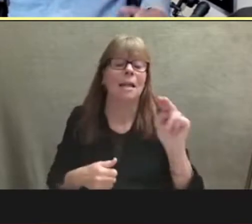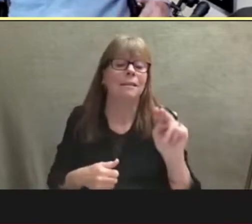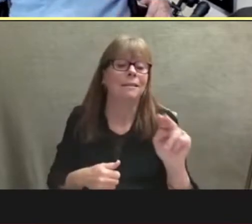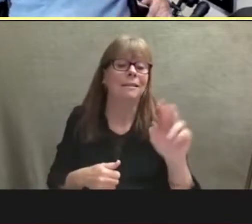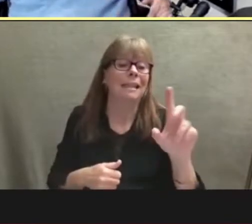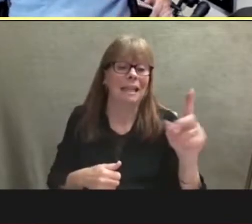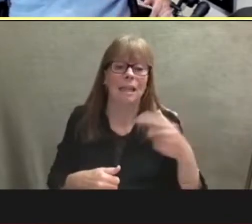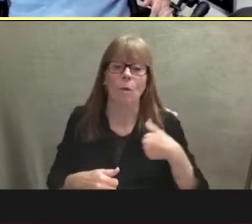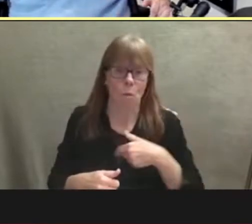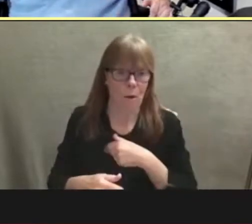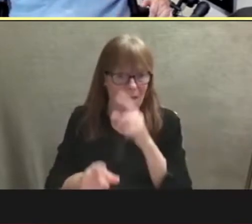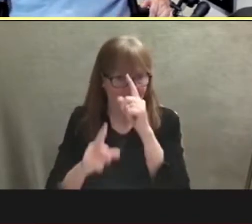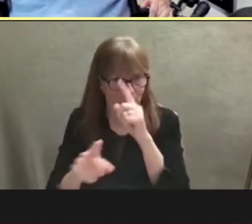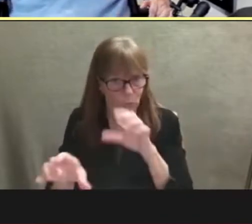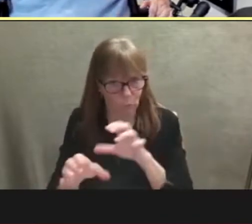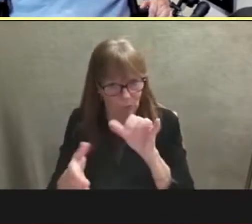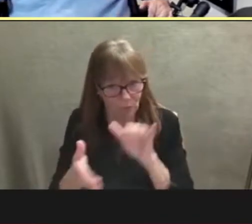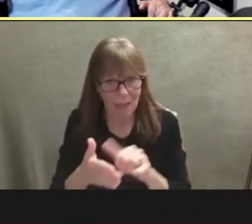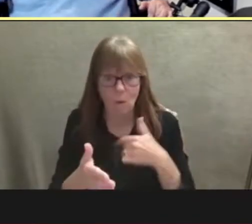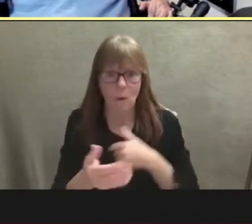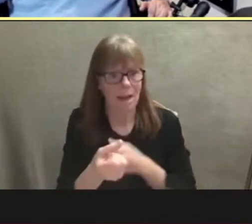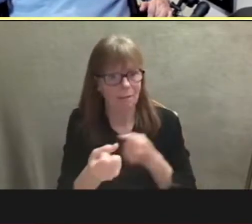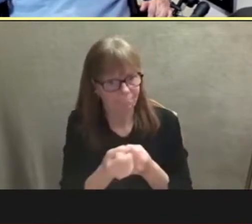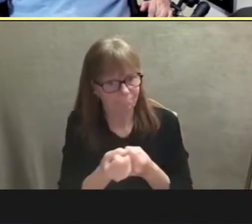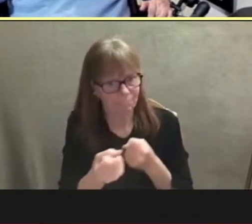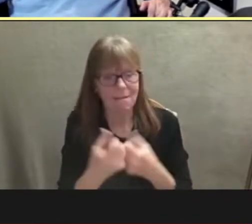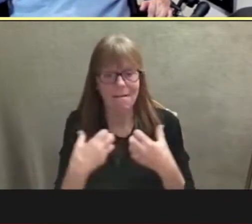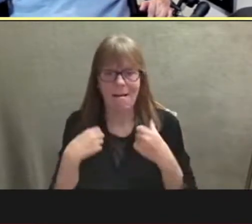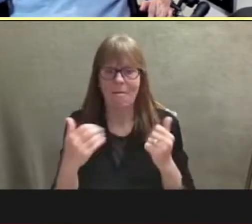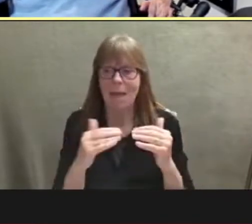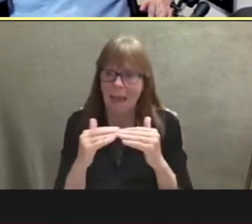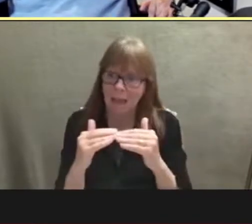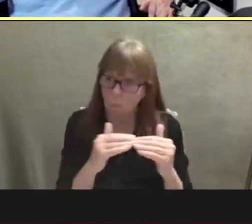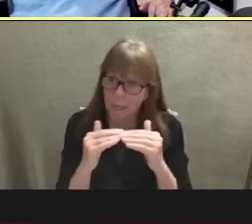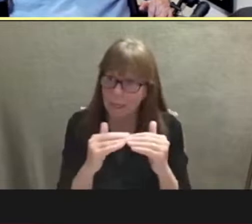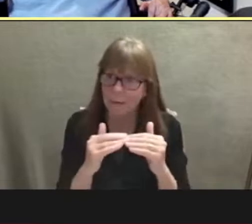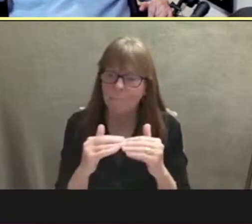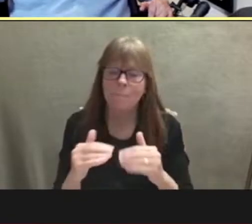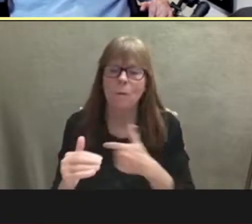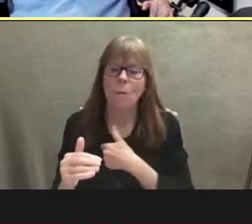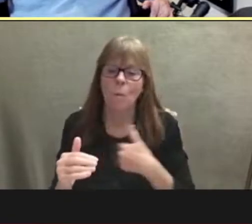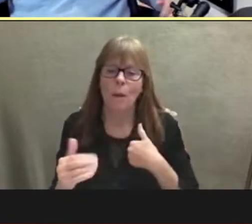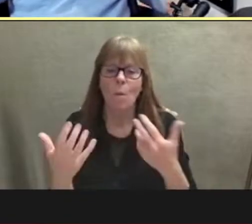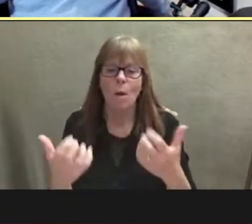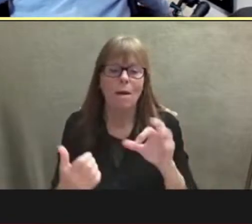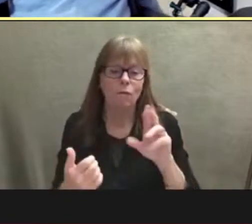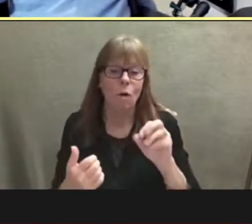by advocating for health equity, and implementing the plan and framework that we put in place to